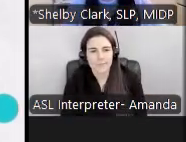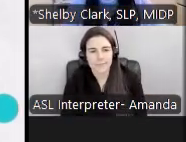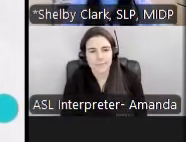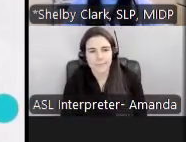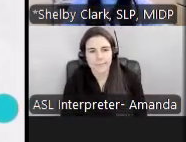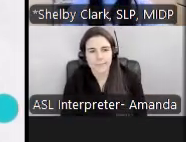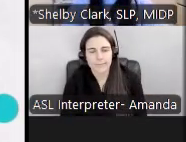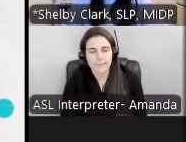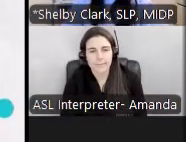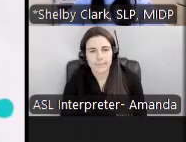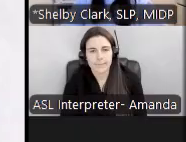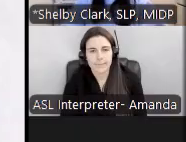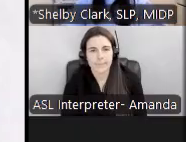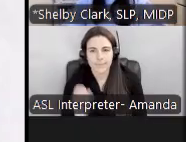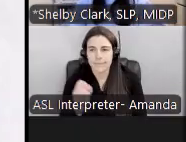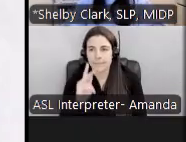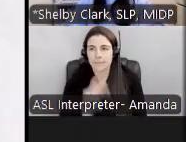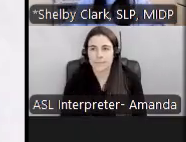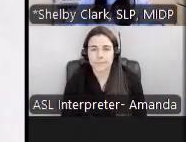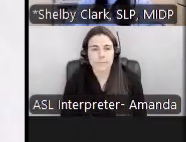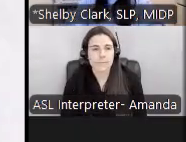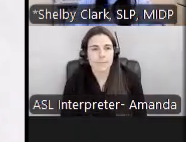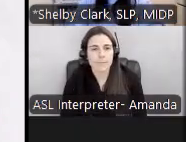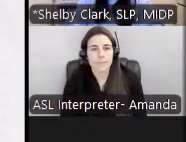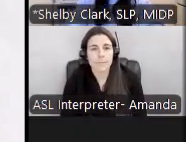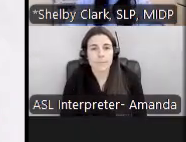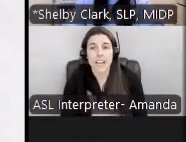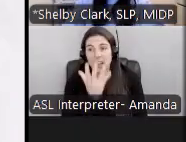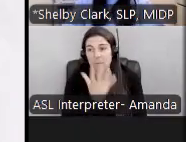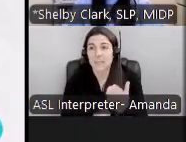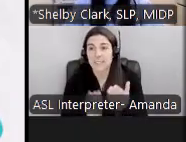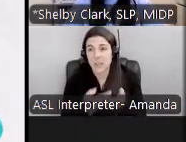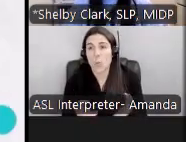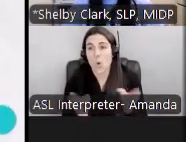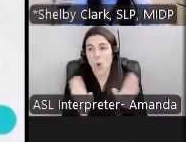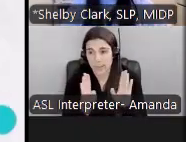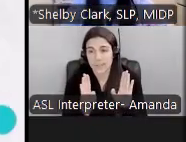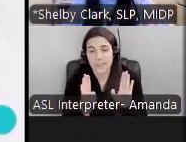Shelby Clark: all right. Well, we've got missing walls, which also is going to affect the roof.